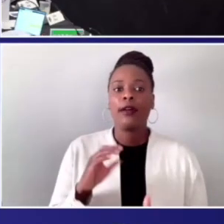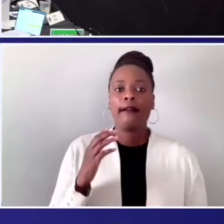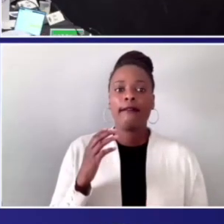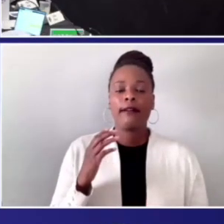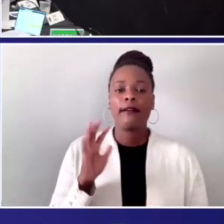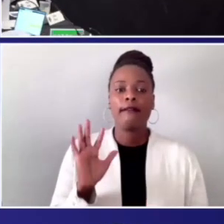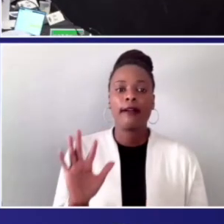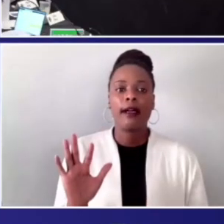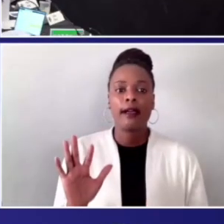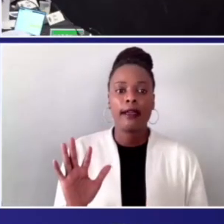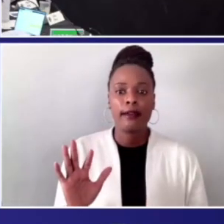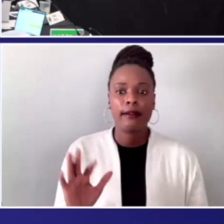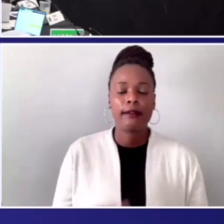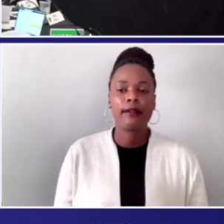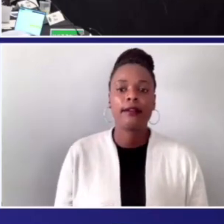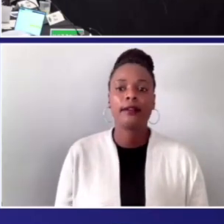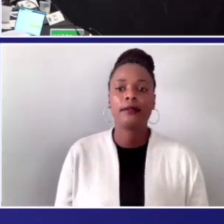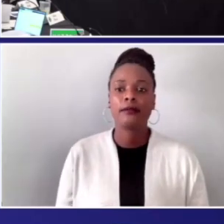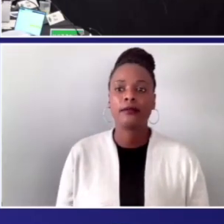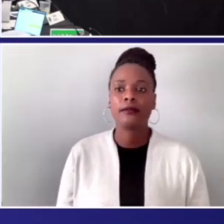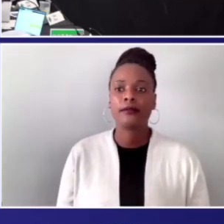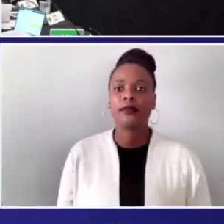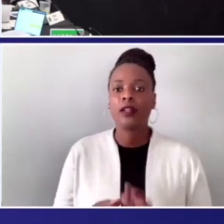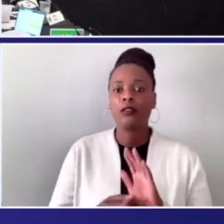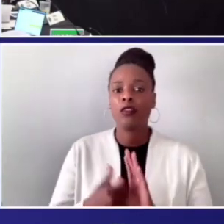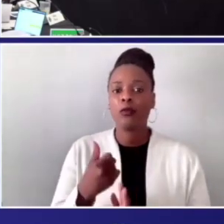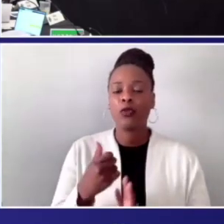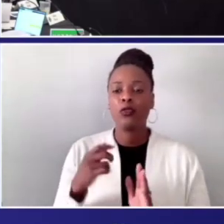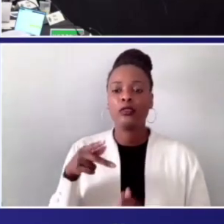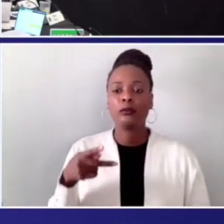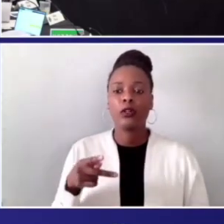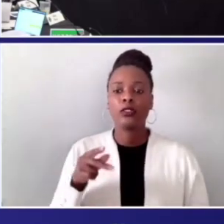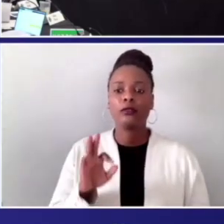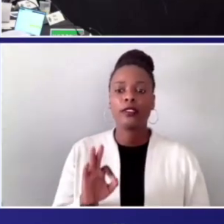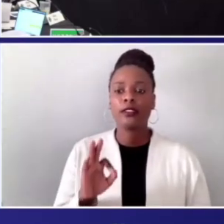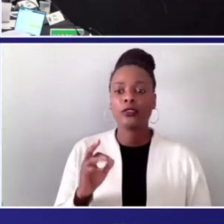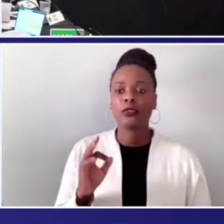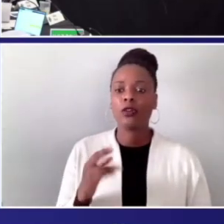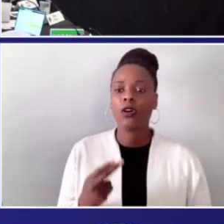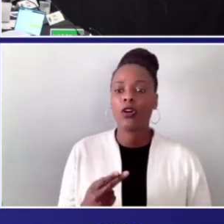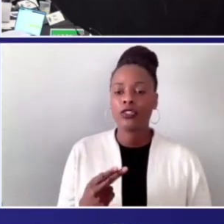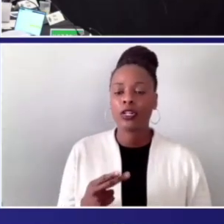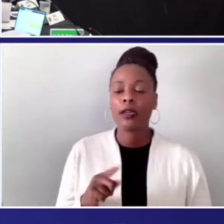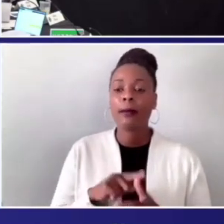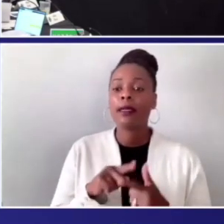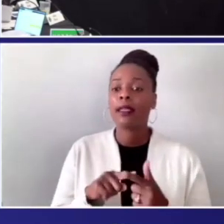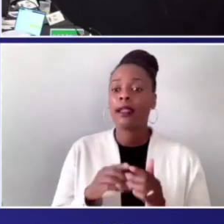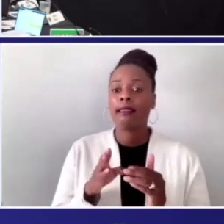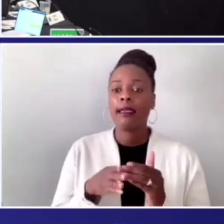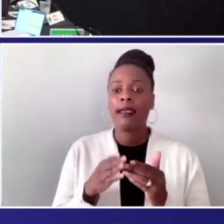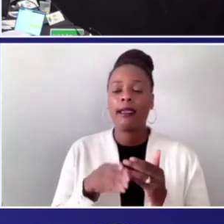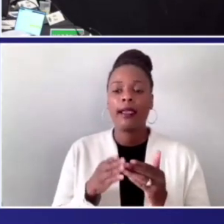it also removes the partial financial hardship. And then at the end of that paragraph, we say the borrower's payment is